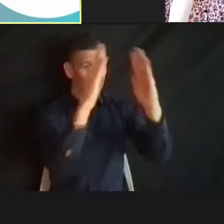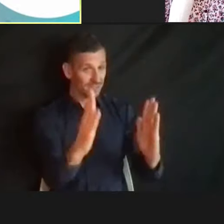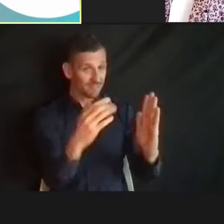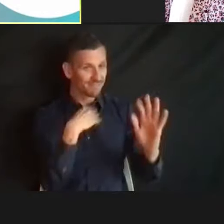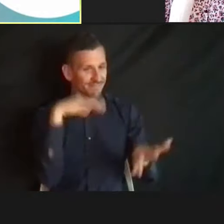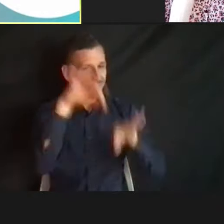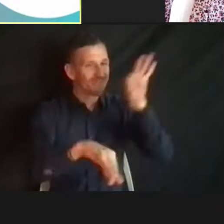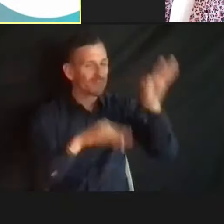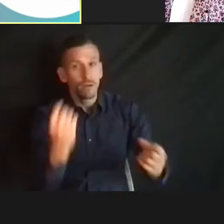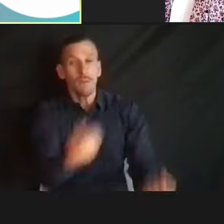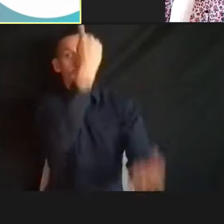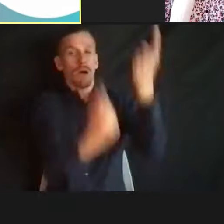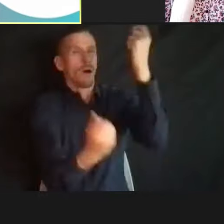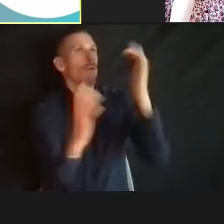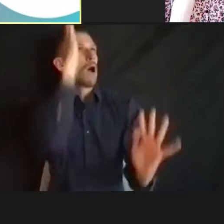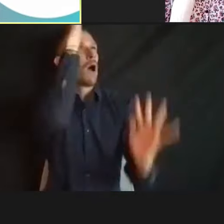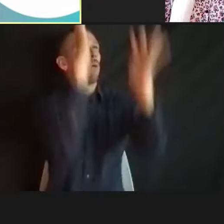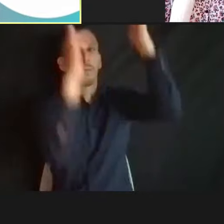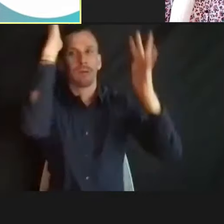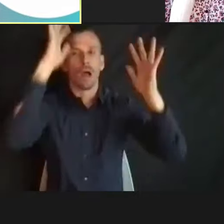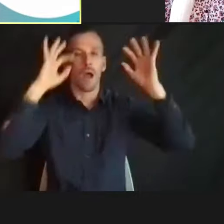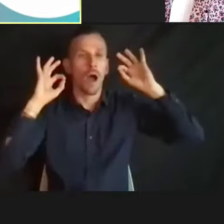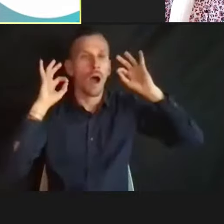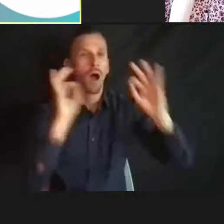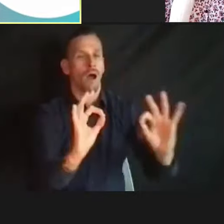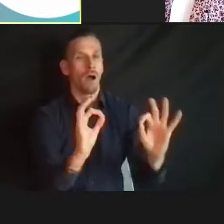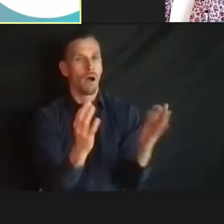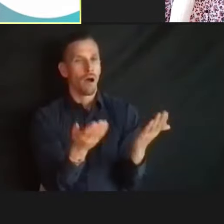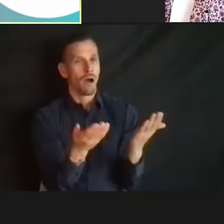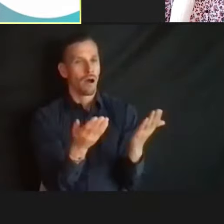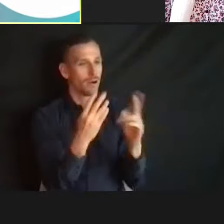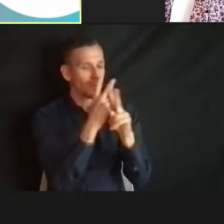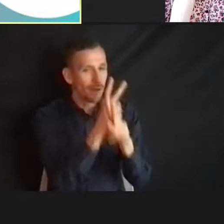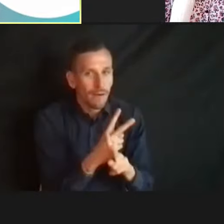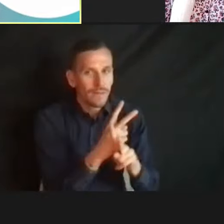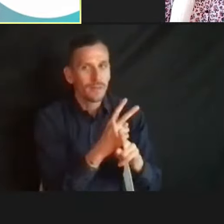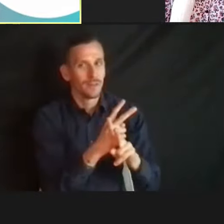can be maintained. In the homestead and in the community where people are not sensitized, it's